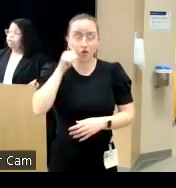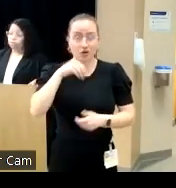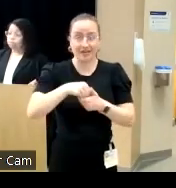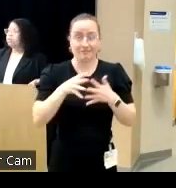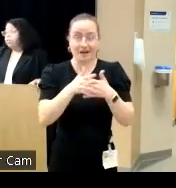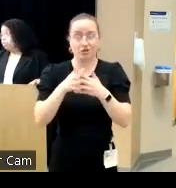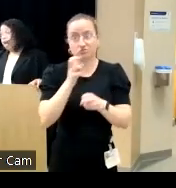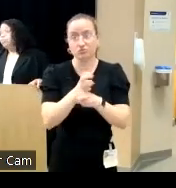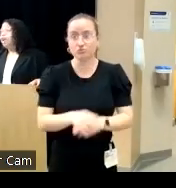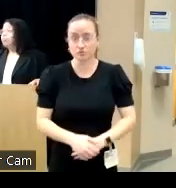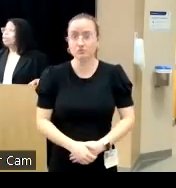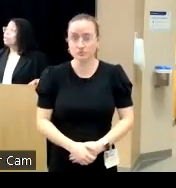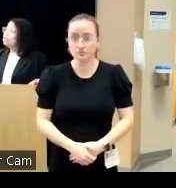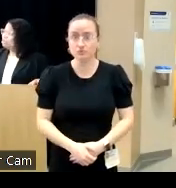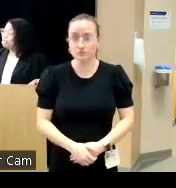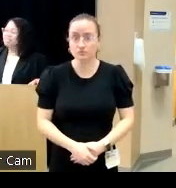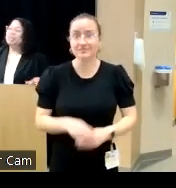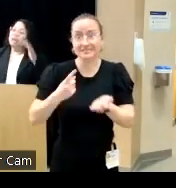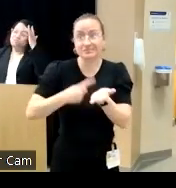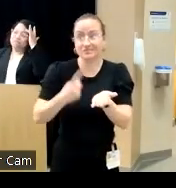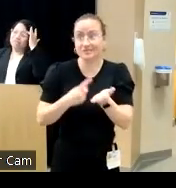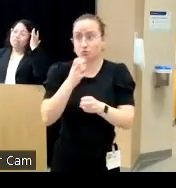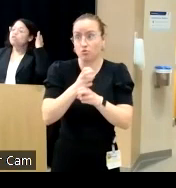it's it's sometimes it's hard being a black woman but